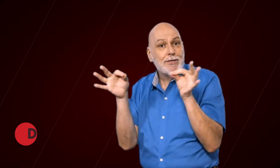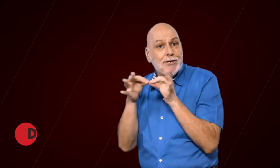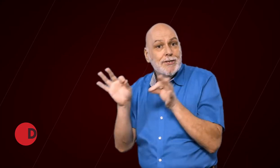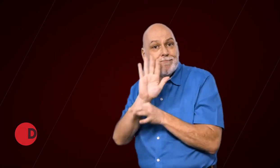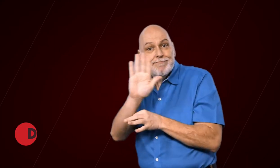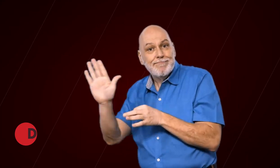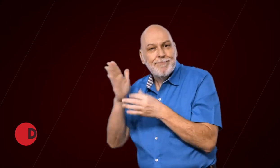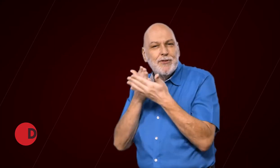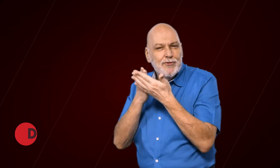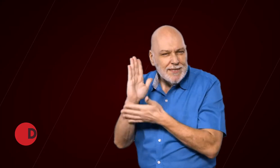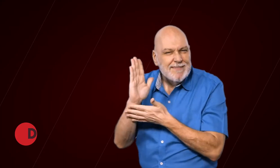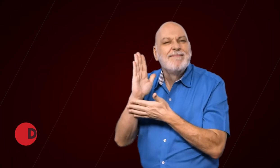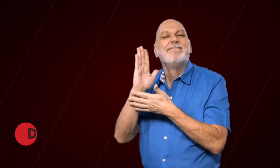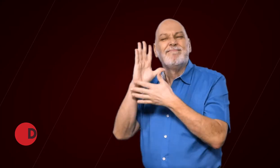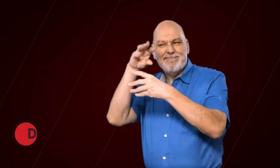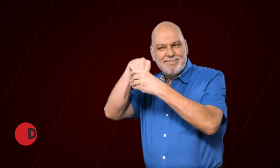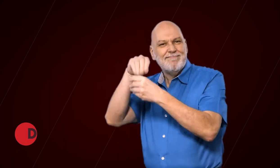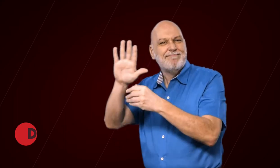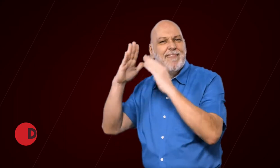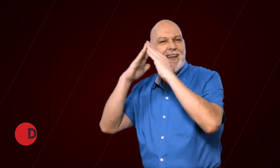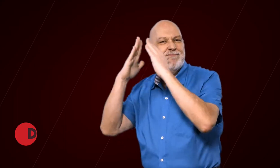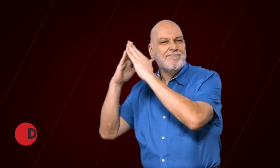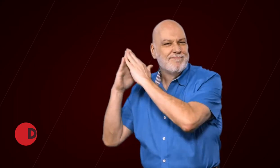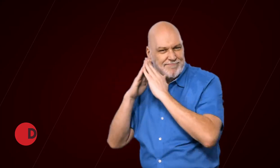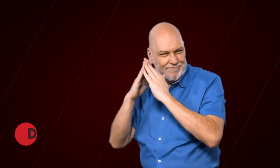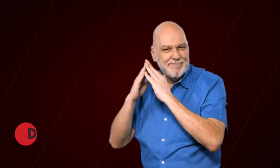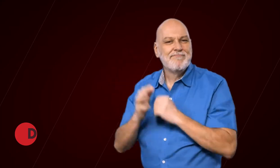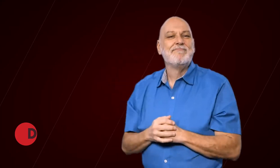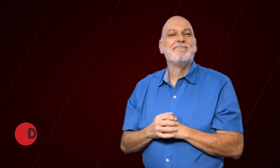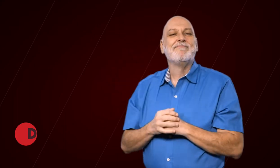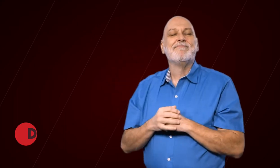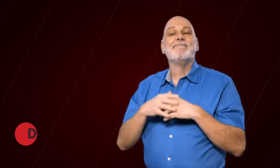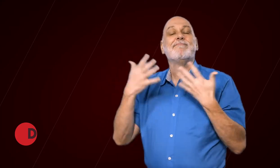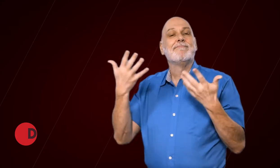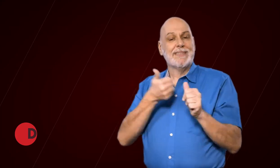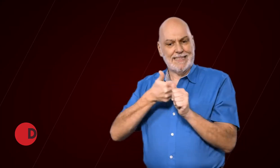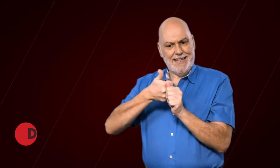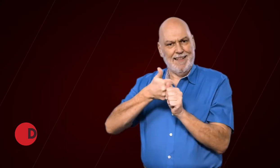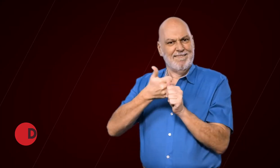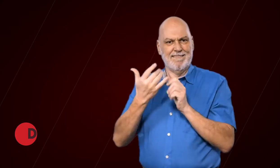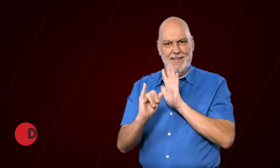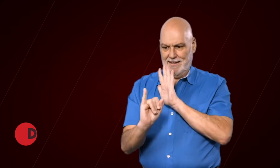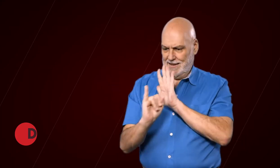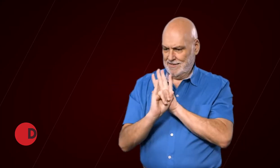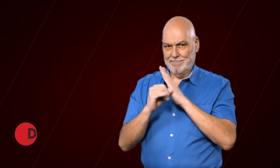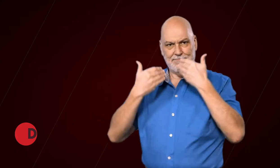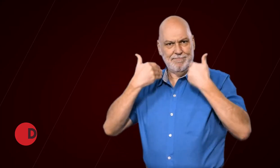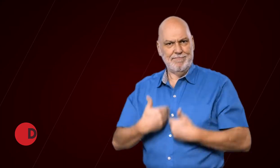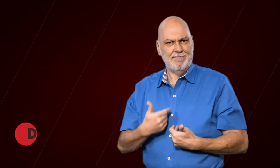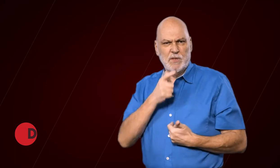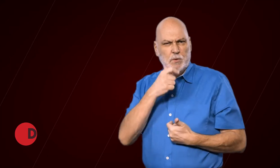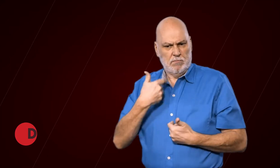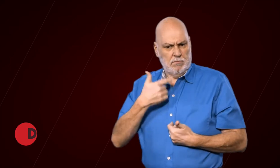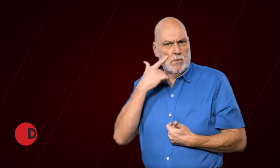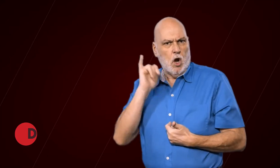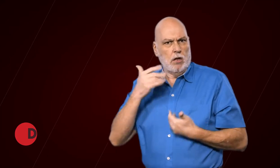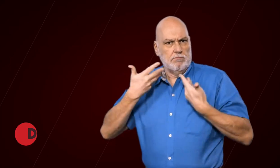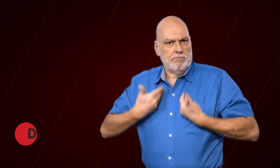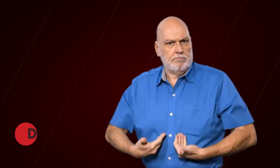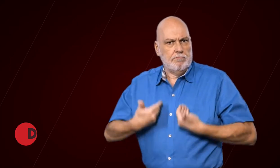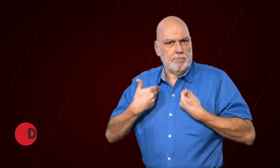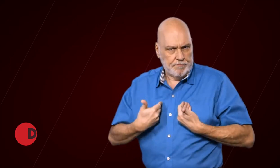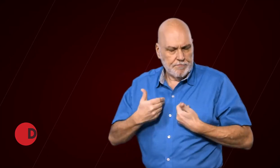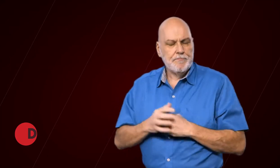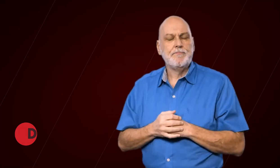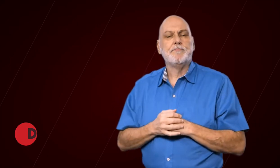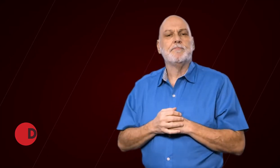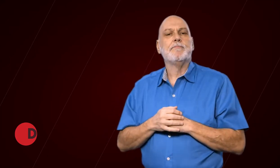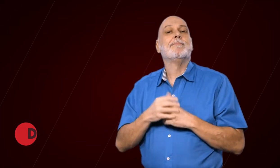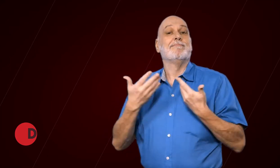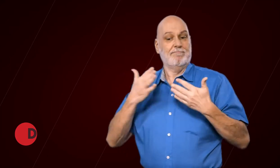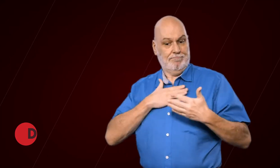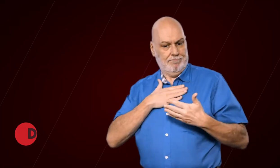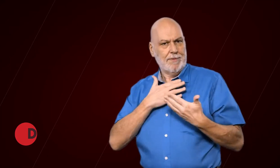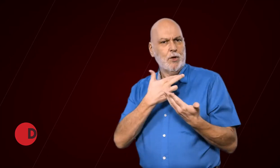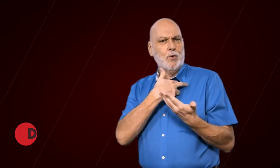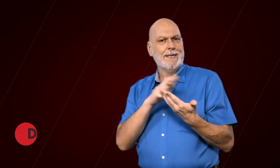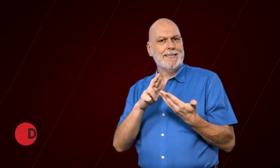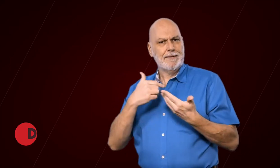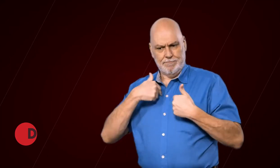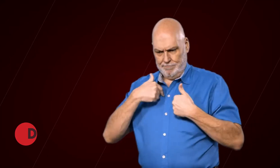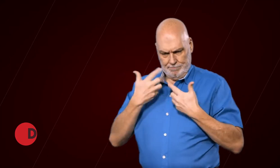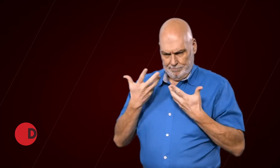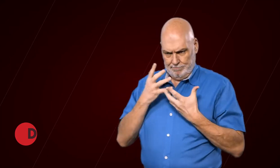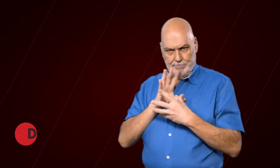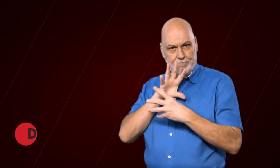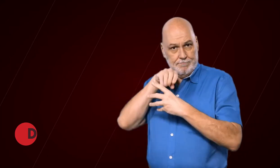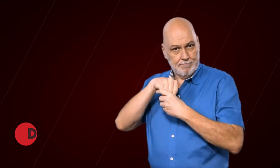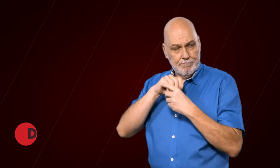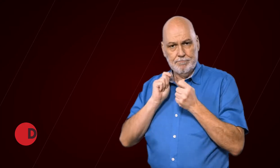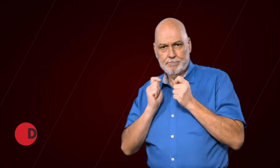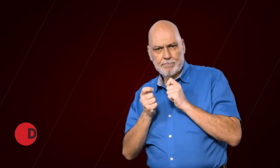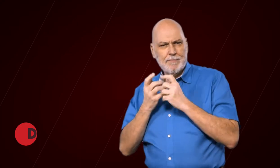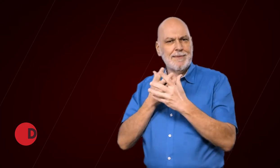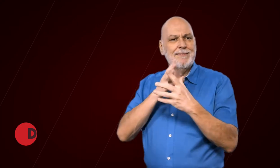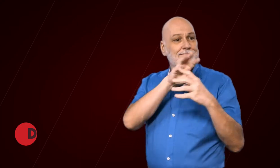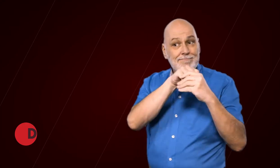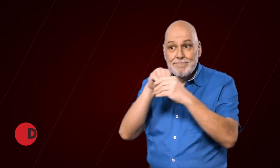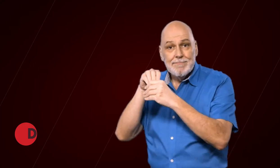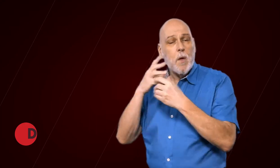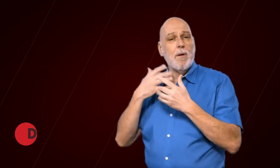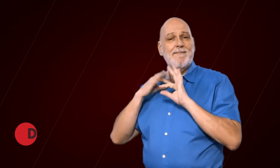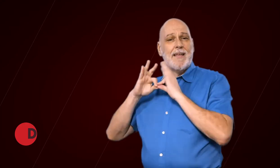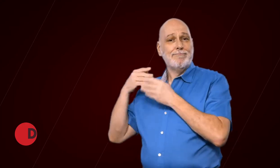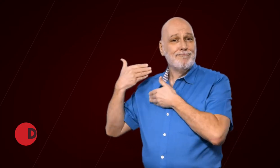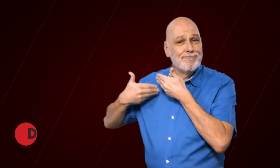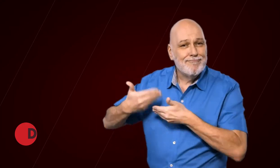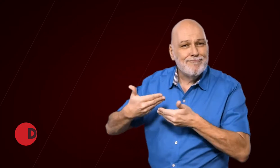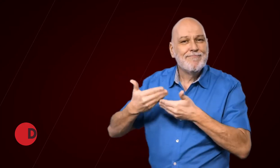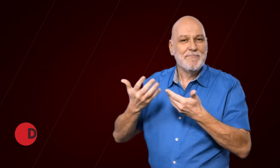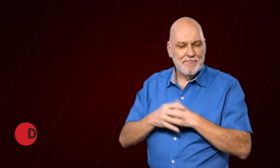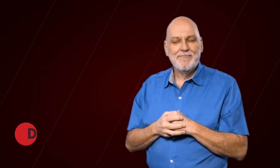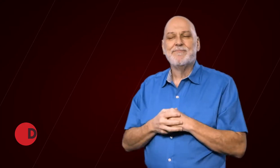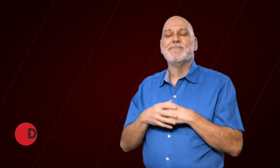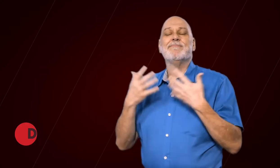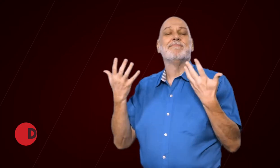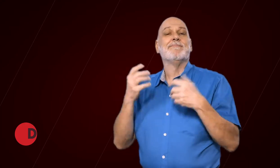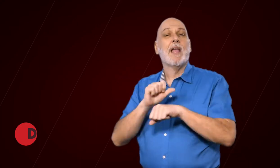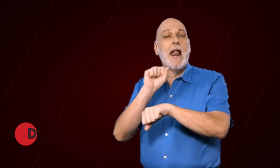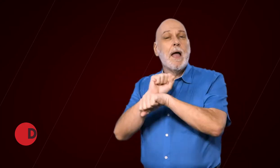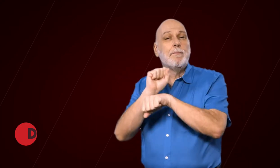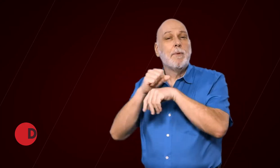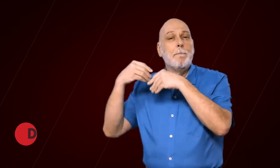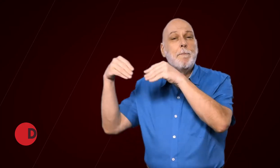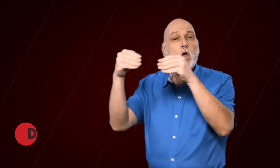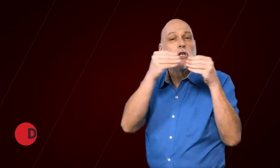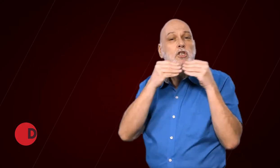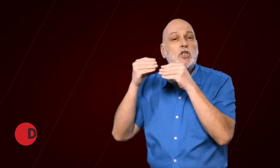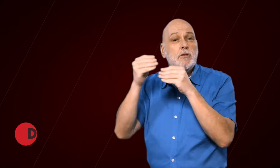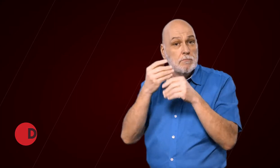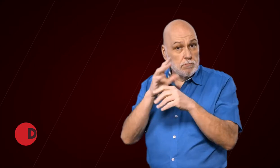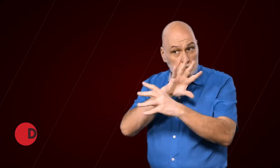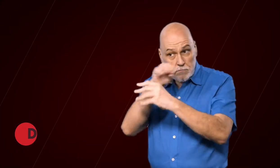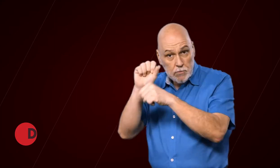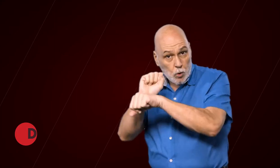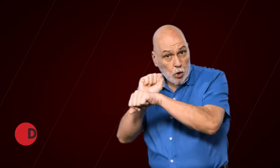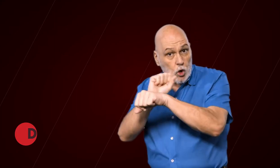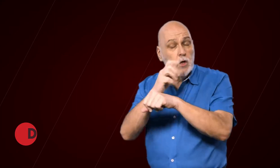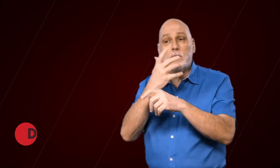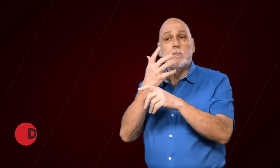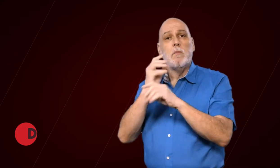minority language rights-holders, self-identification, religion,